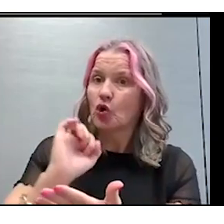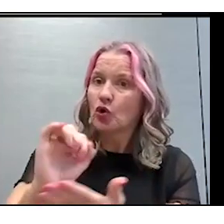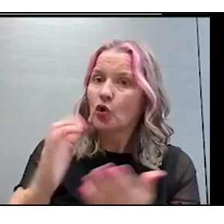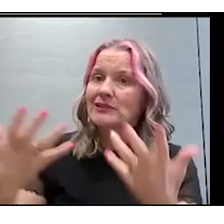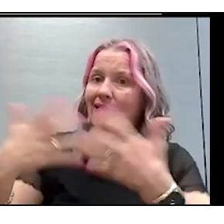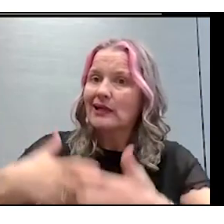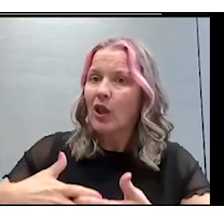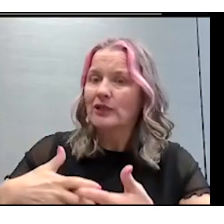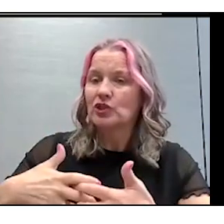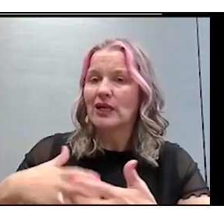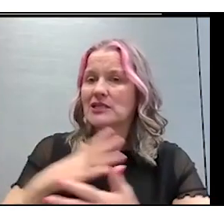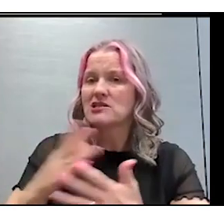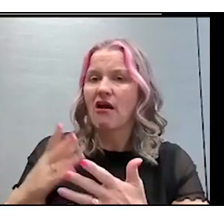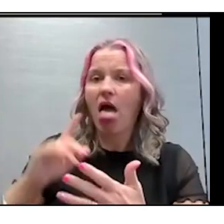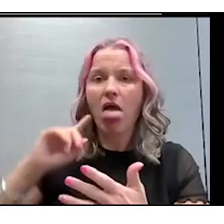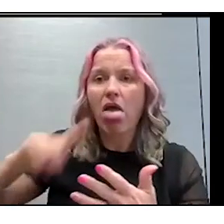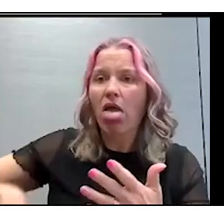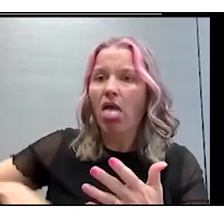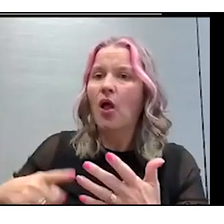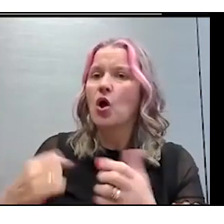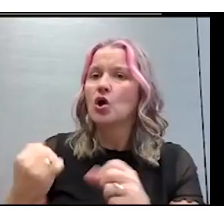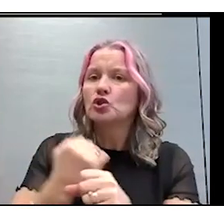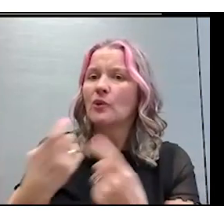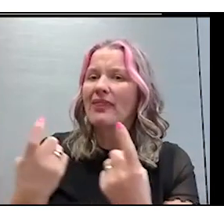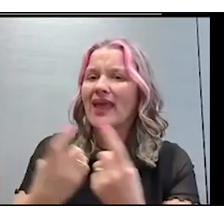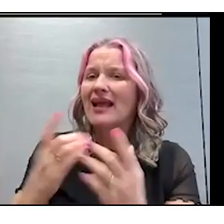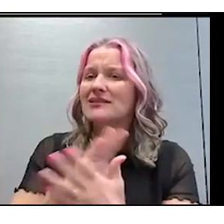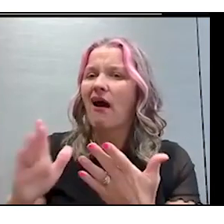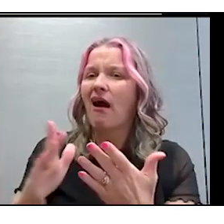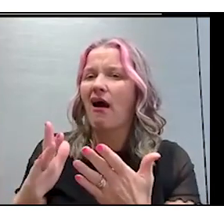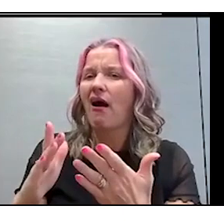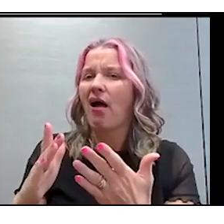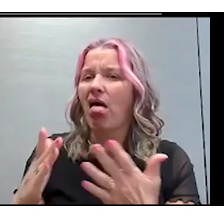not bypassed or doing things that go against the company's interest